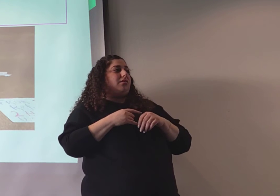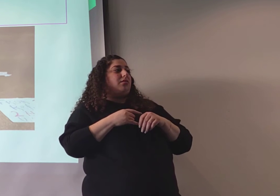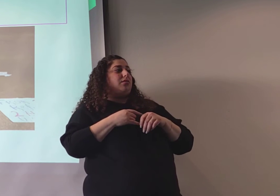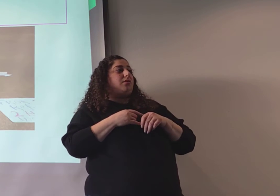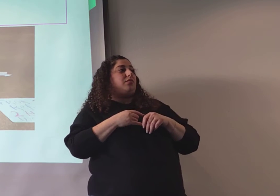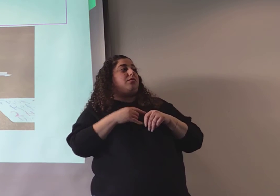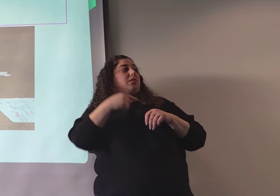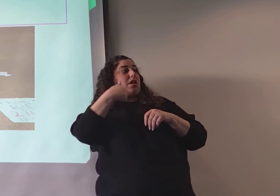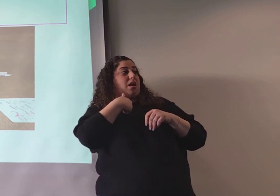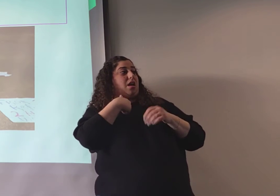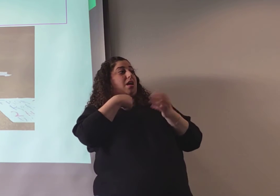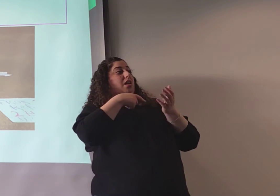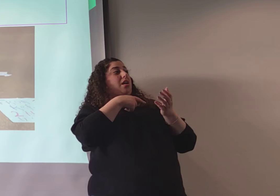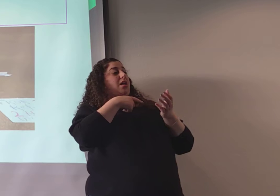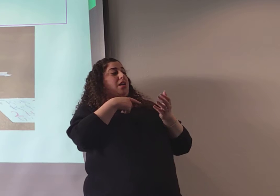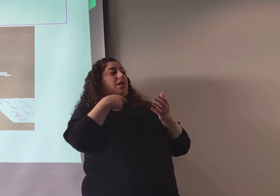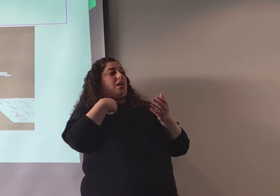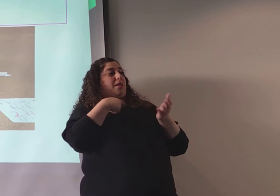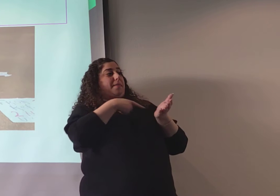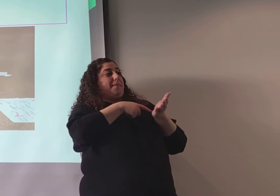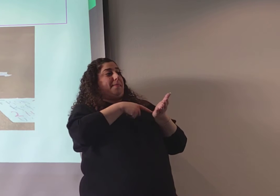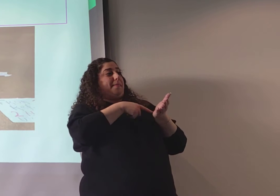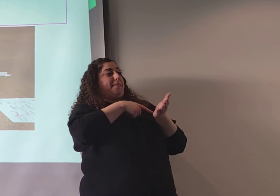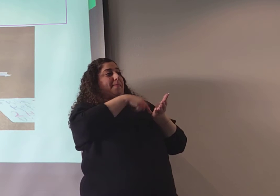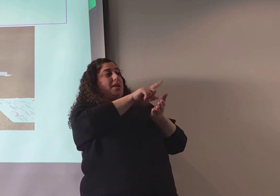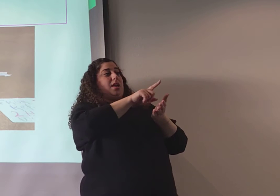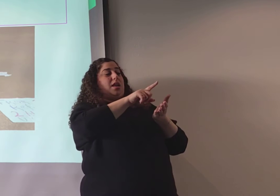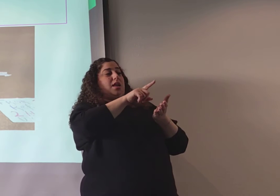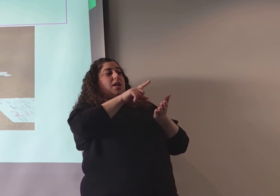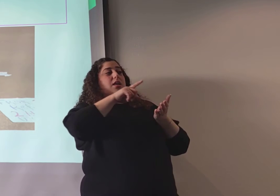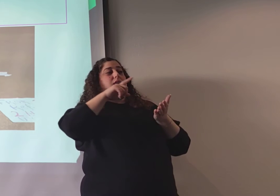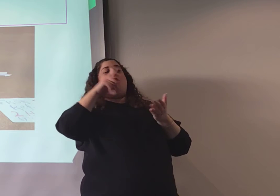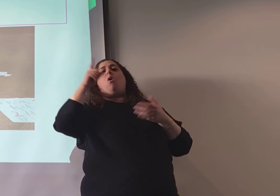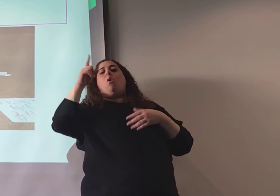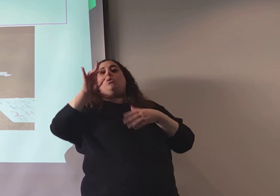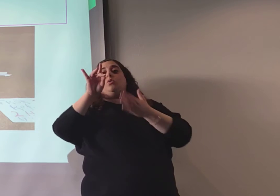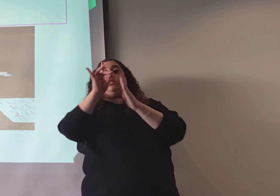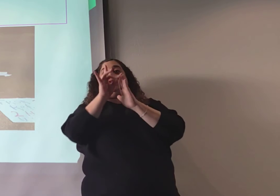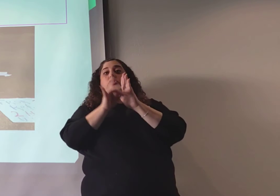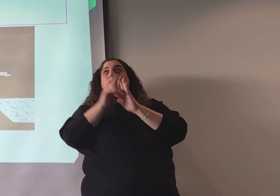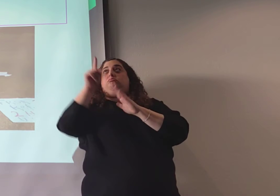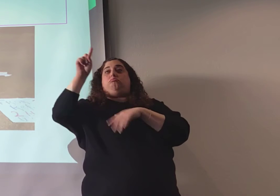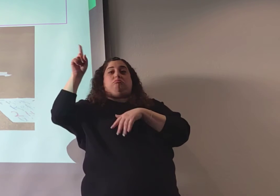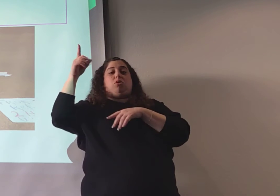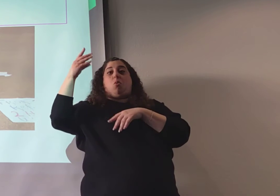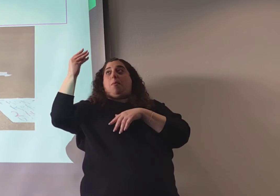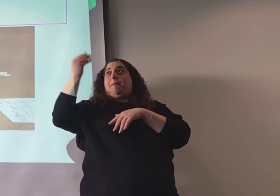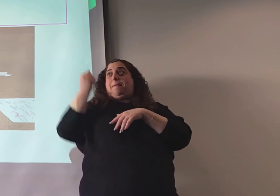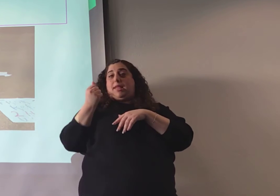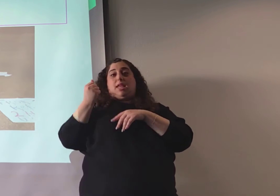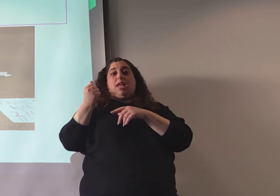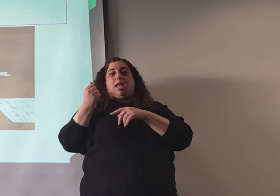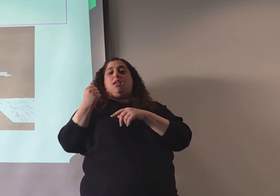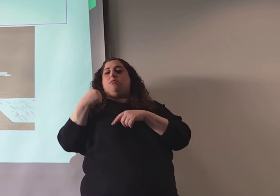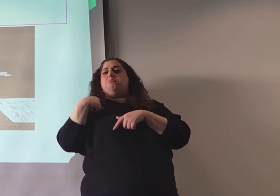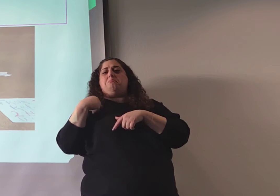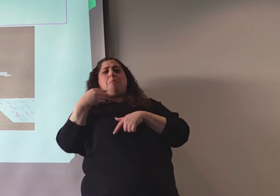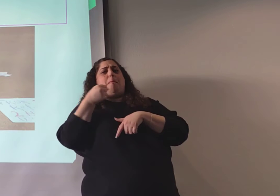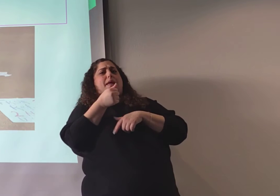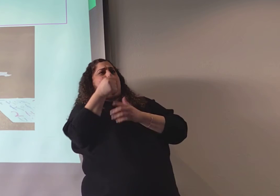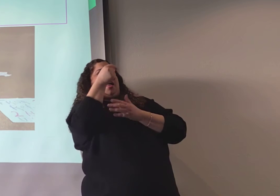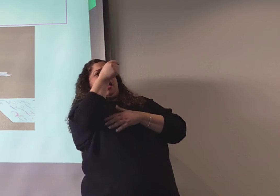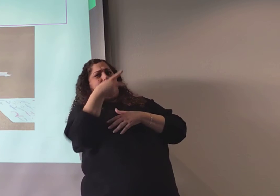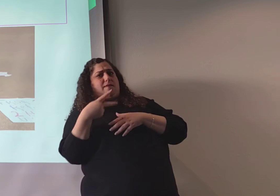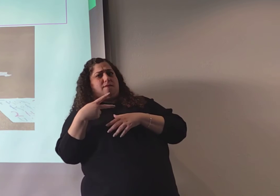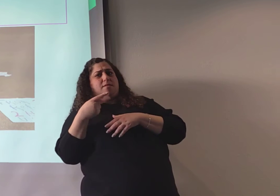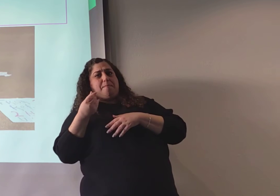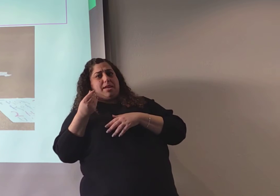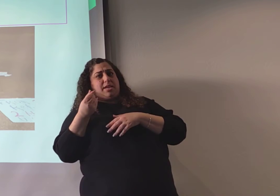Okay. And you're up to date with your payments, there are no missed payments?